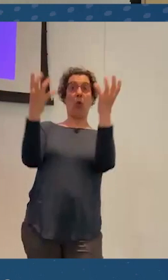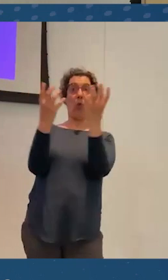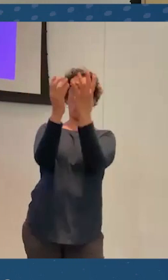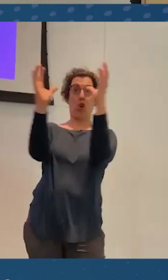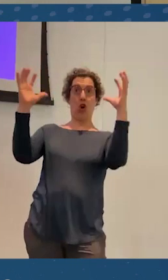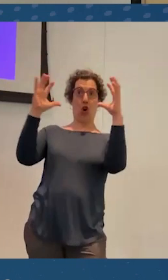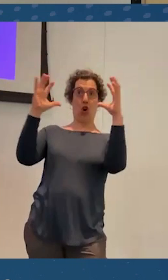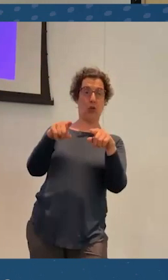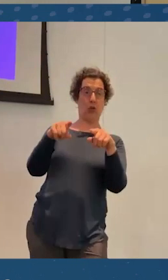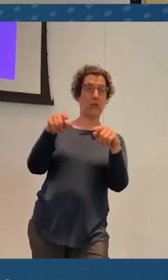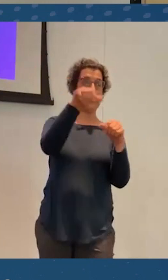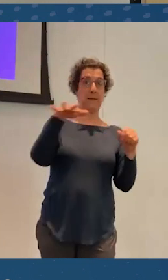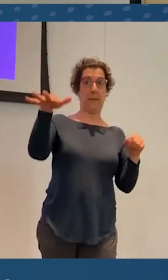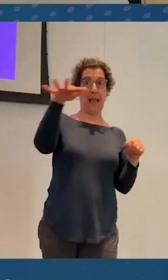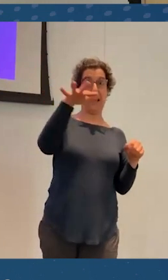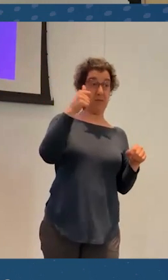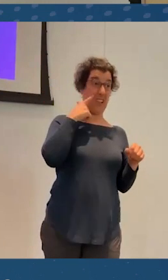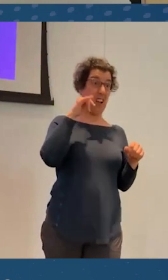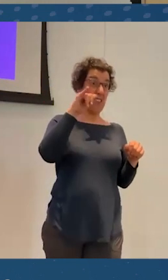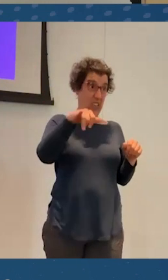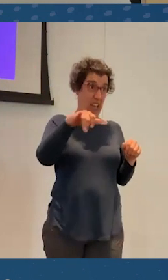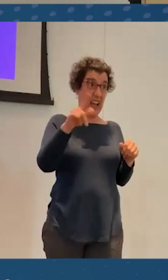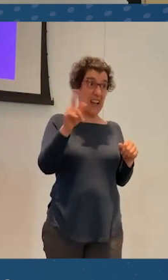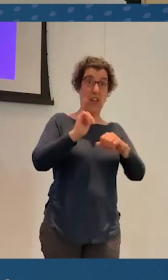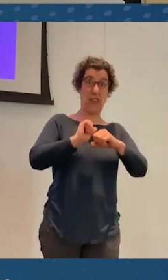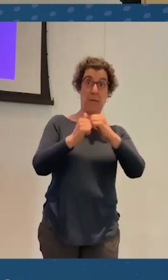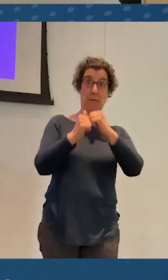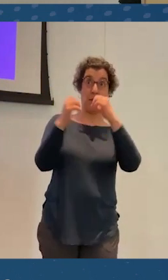because that's where the implementation actually happens.